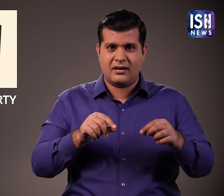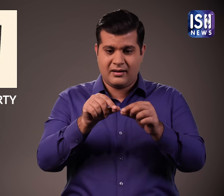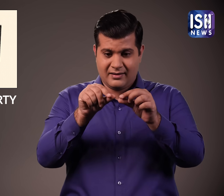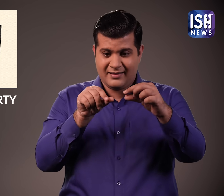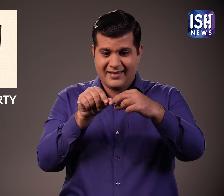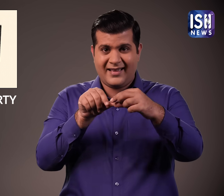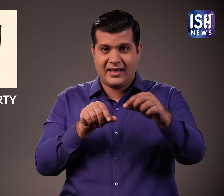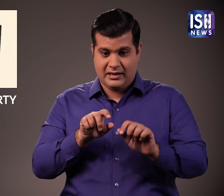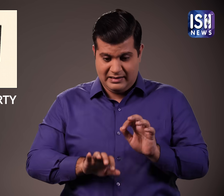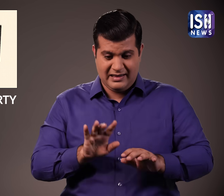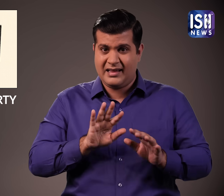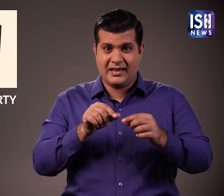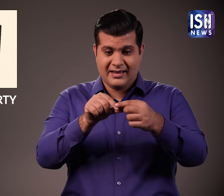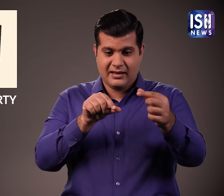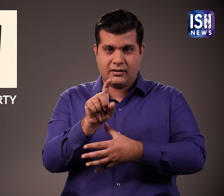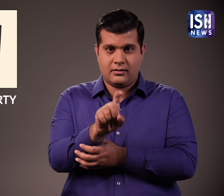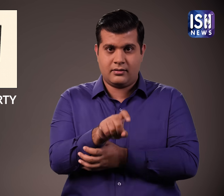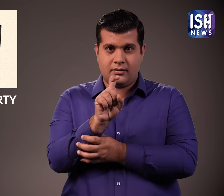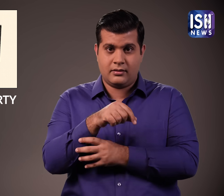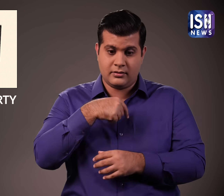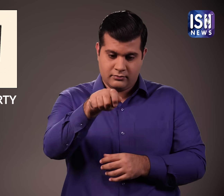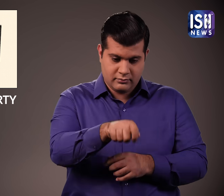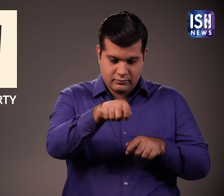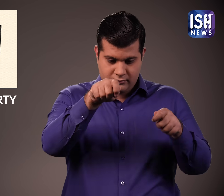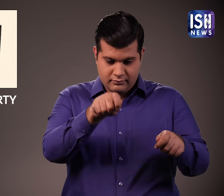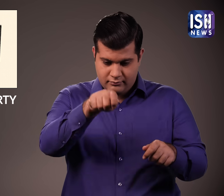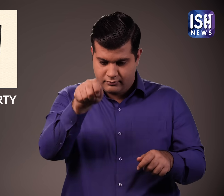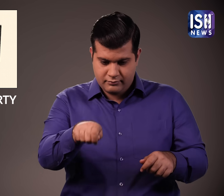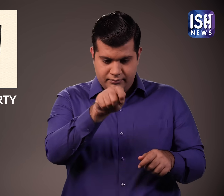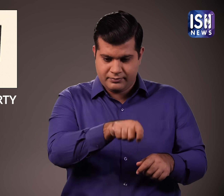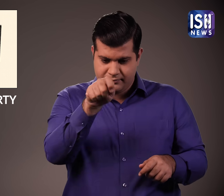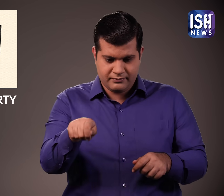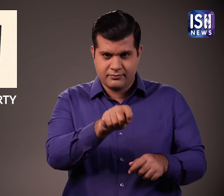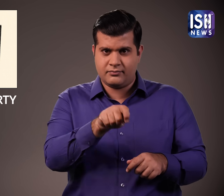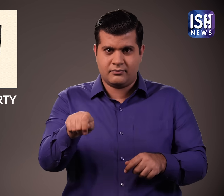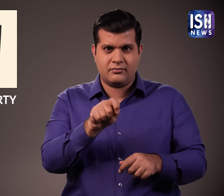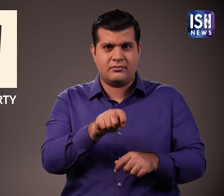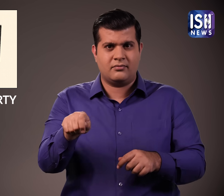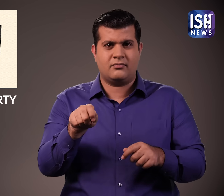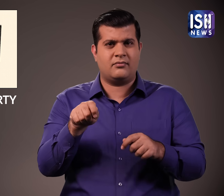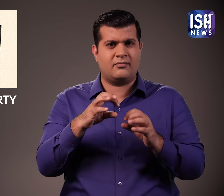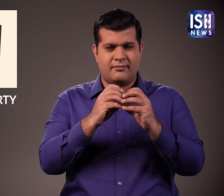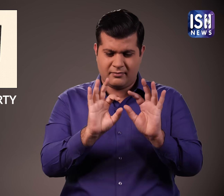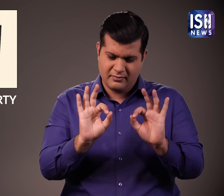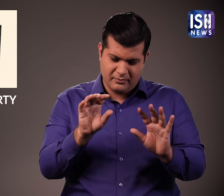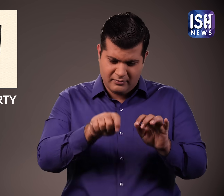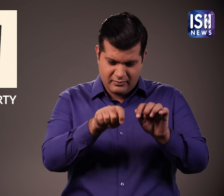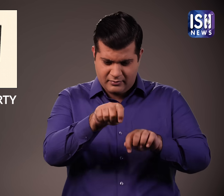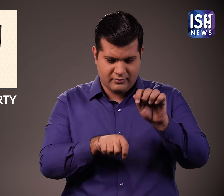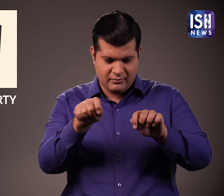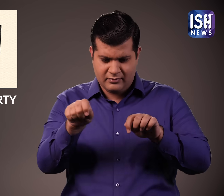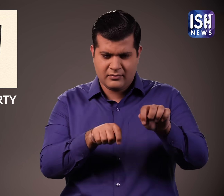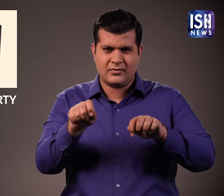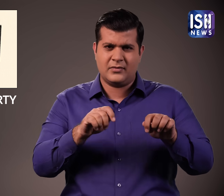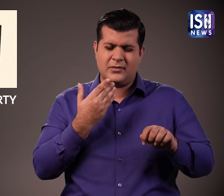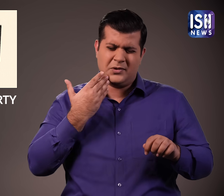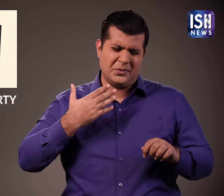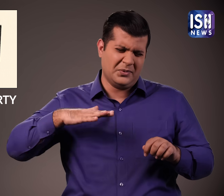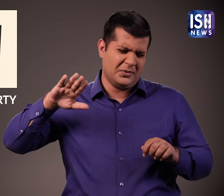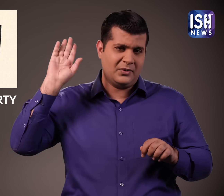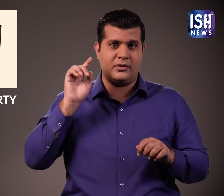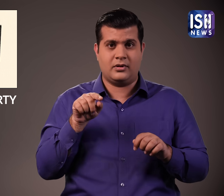Years ago, it did not have keys like typewriter but had levers for alphabets that were arranged alphabetically and had to be pressed.